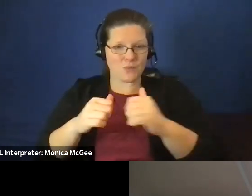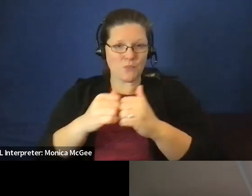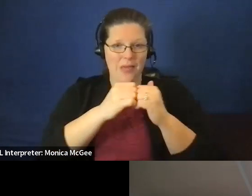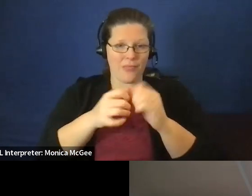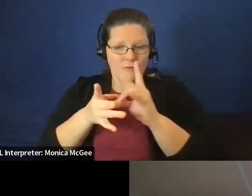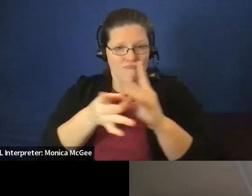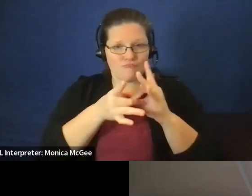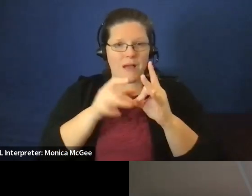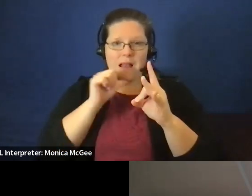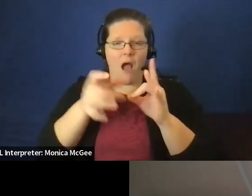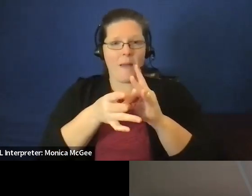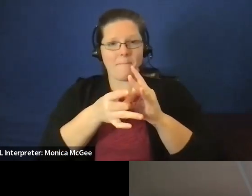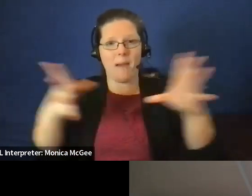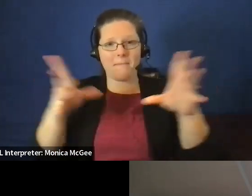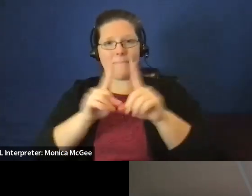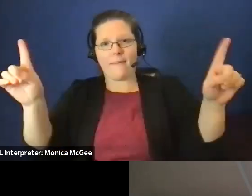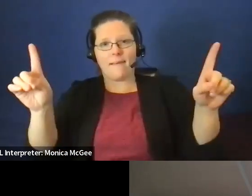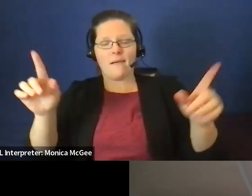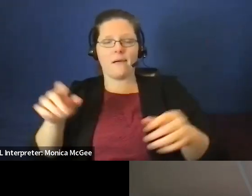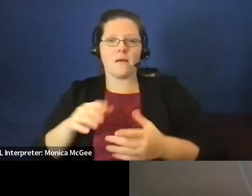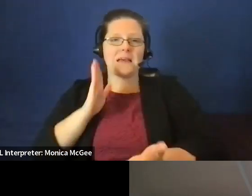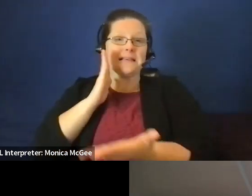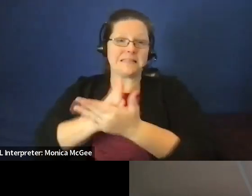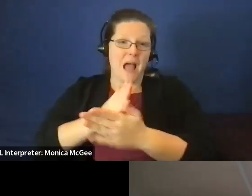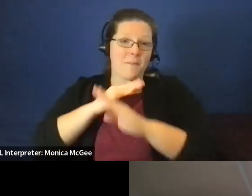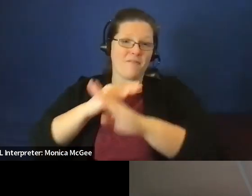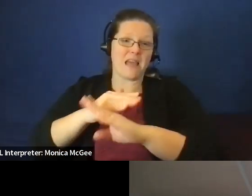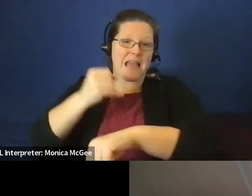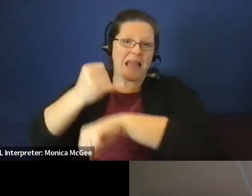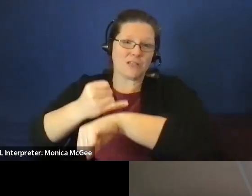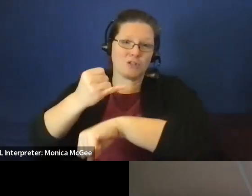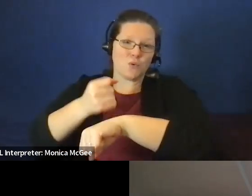and what happens to people that have lost everything. The goal is to keep